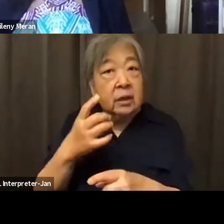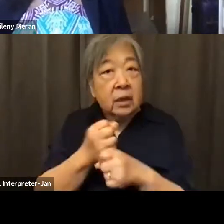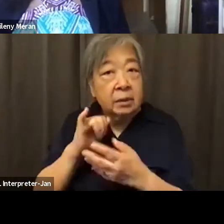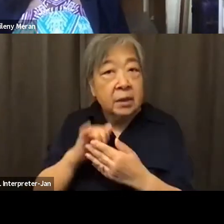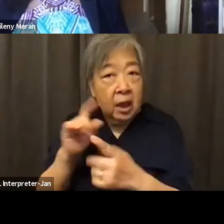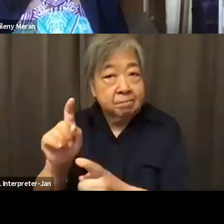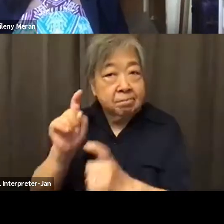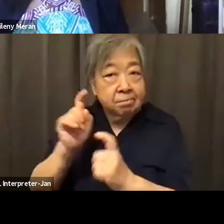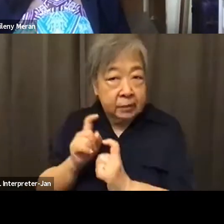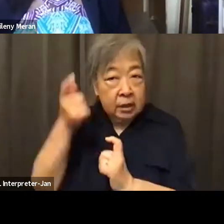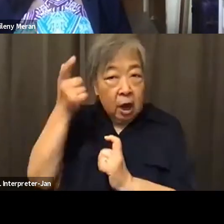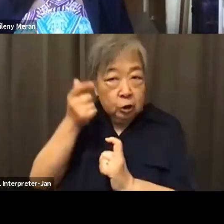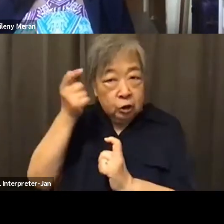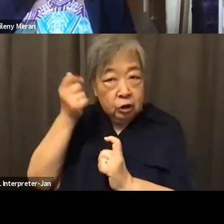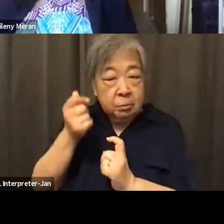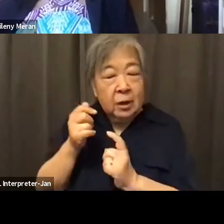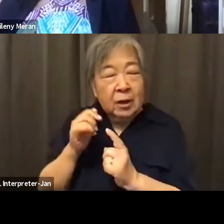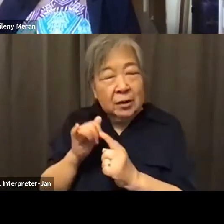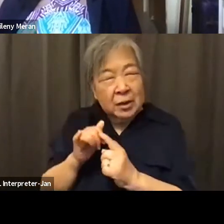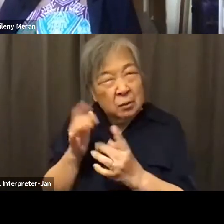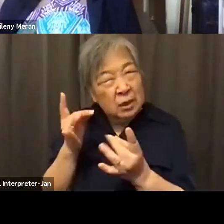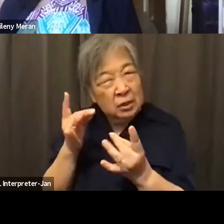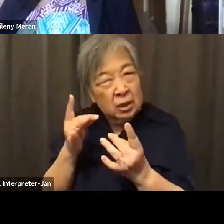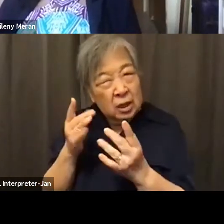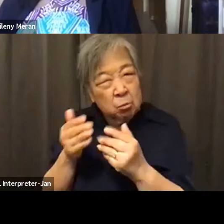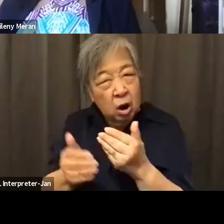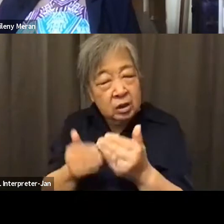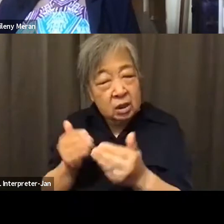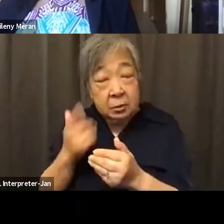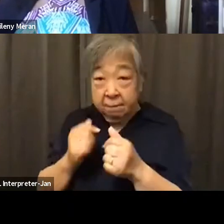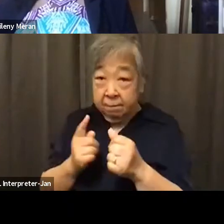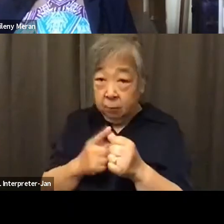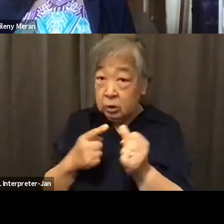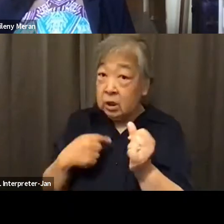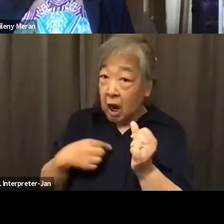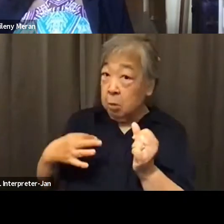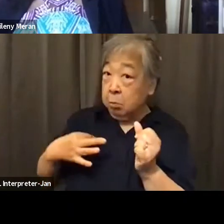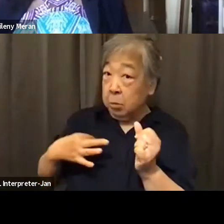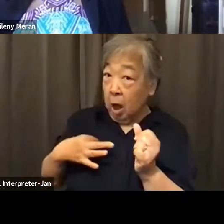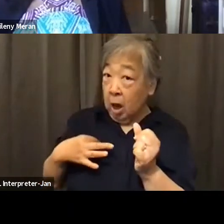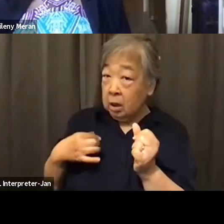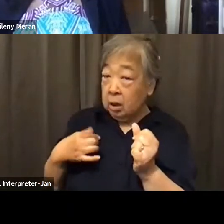That was also a tricky process because I initially had applied to go to London because that's where